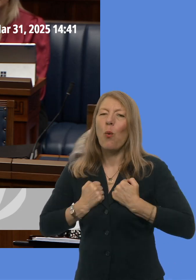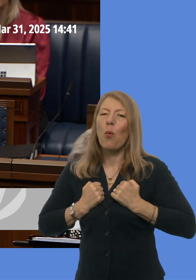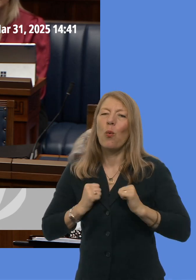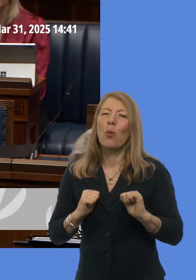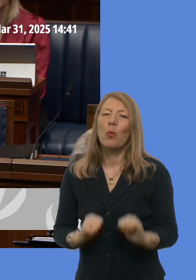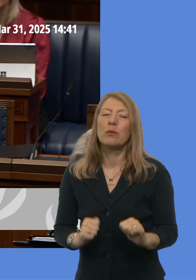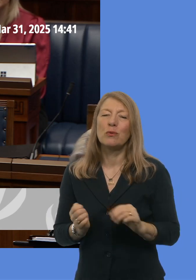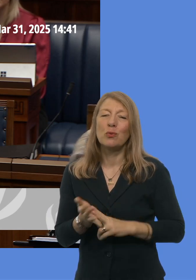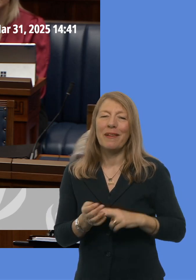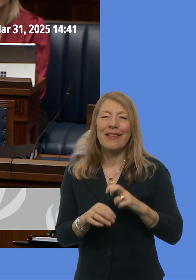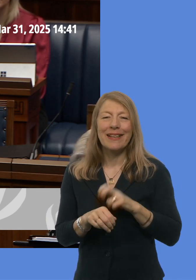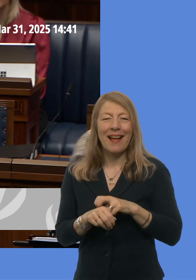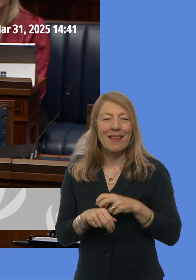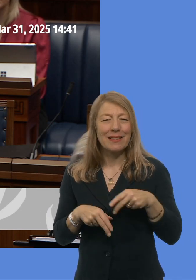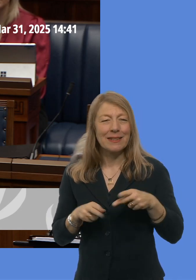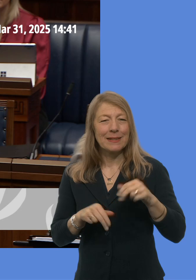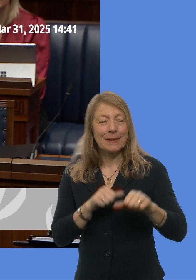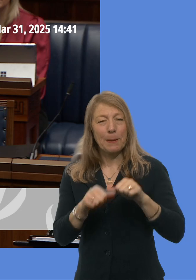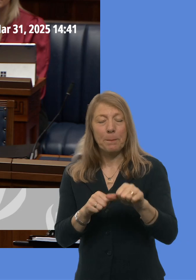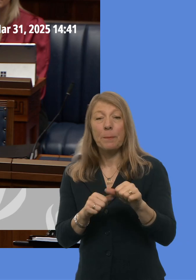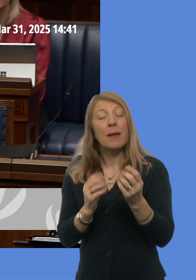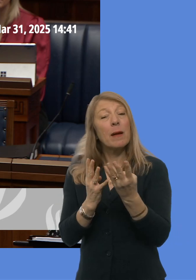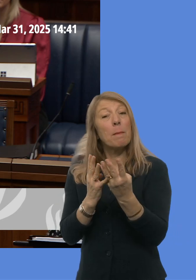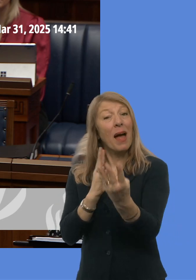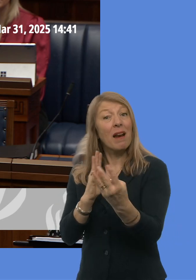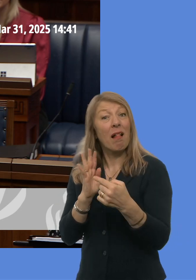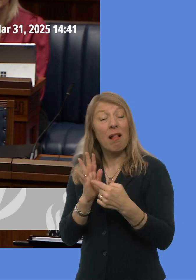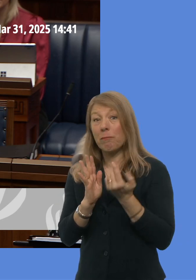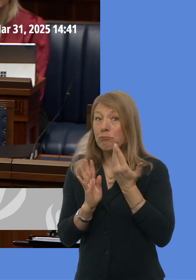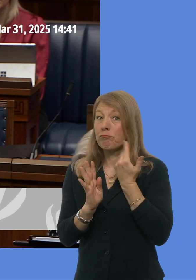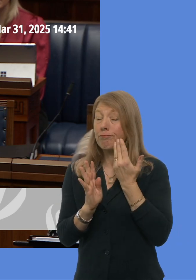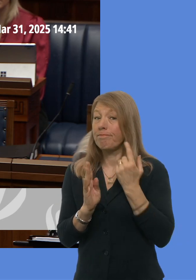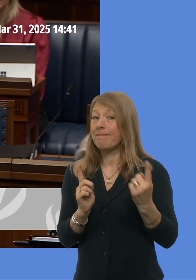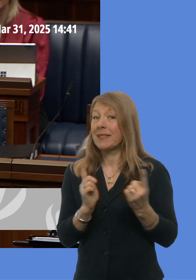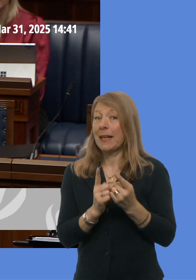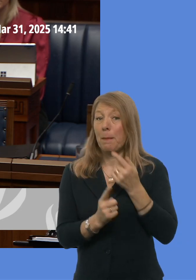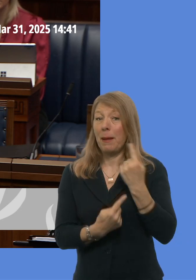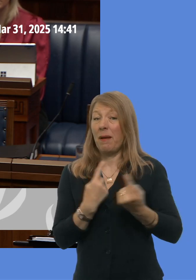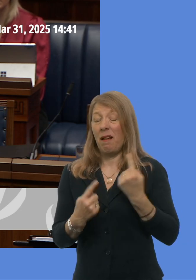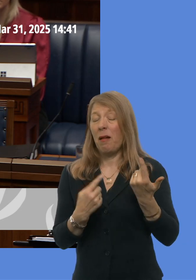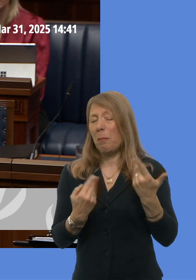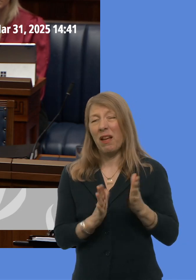That includes the panel we met very recently with the victims and survivors in terms of